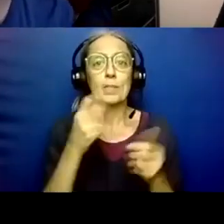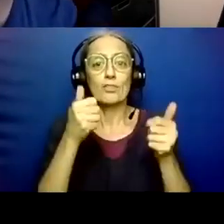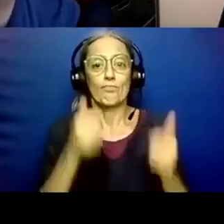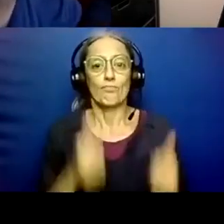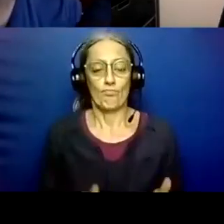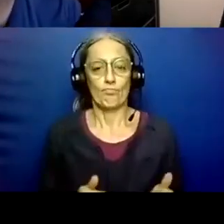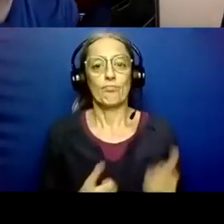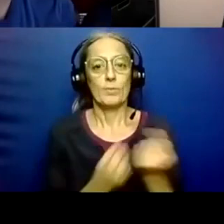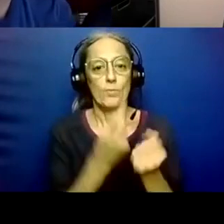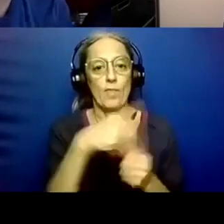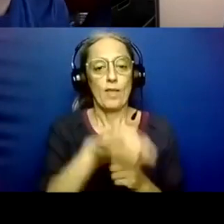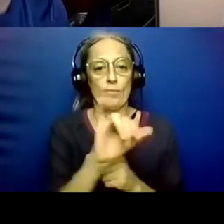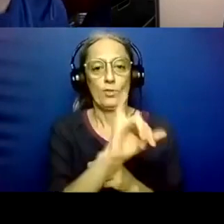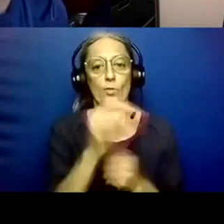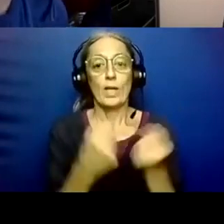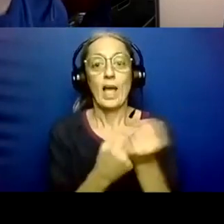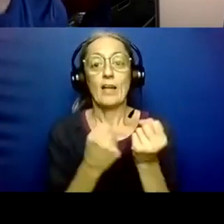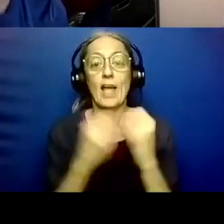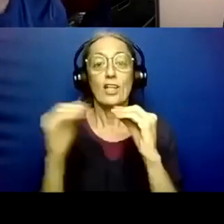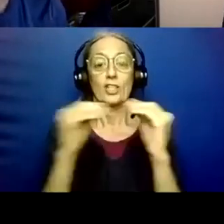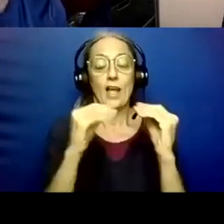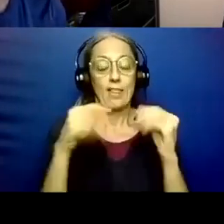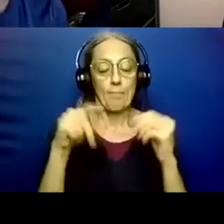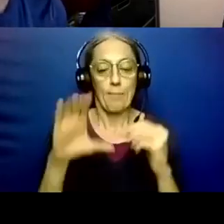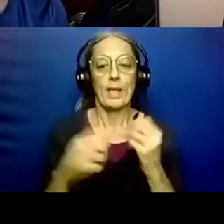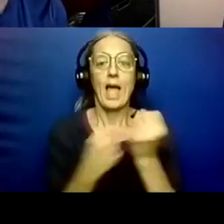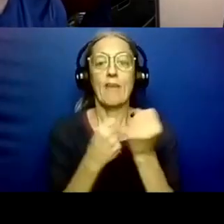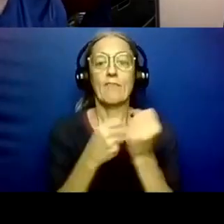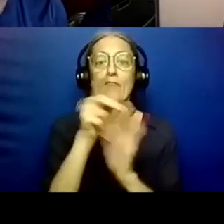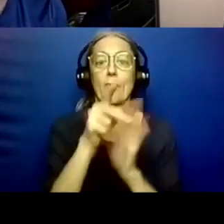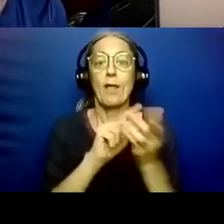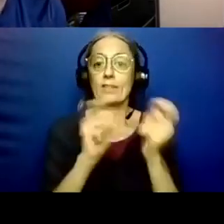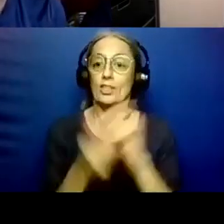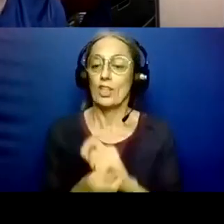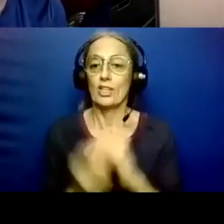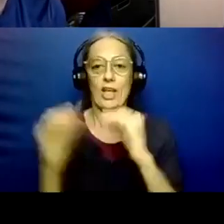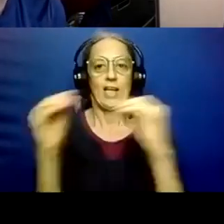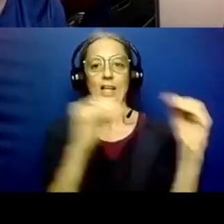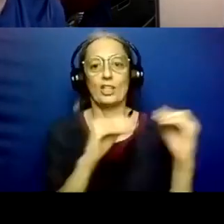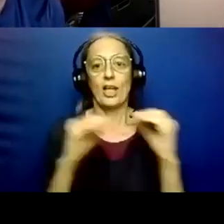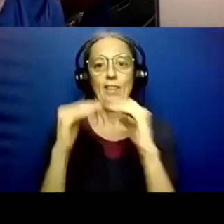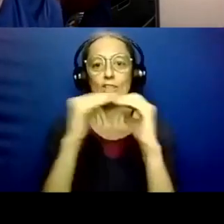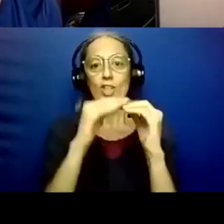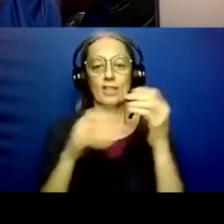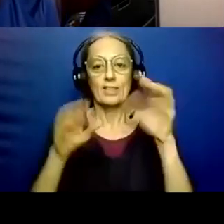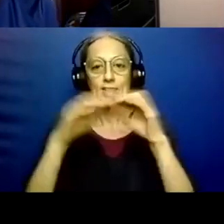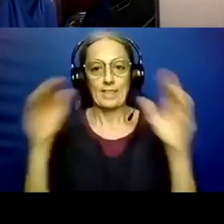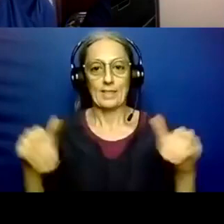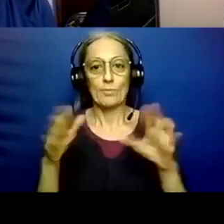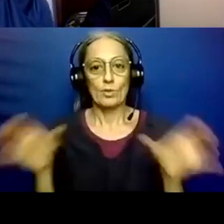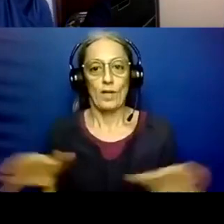advocate for policy change, and engage the justice system to advance the rights, autonomy, opportunity,